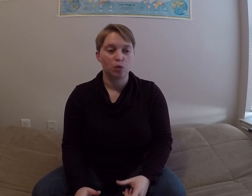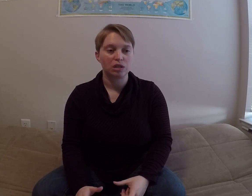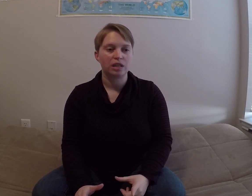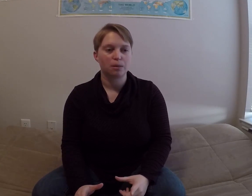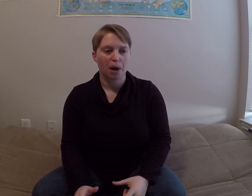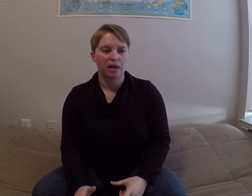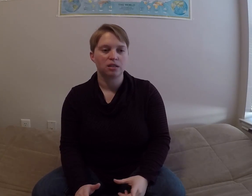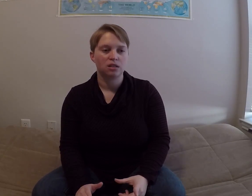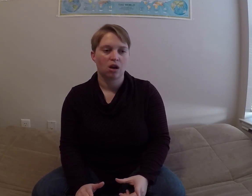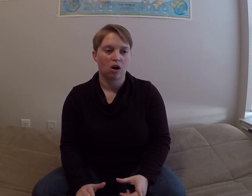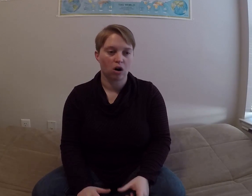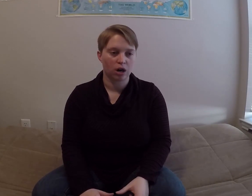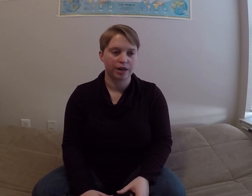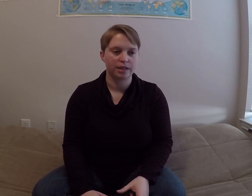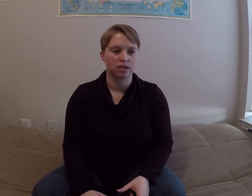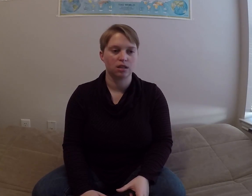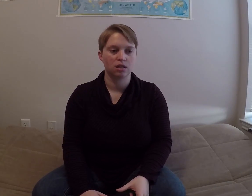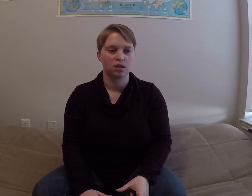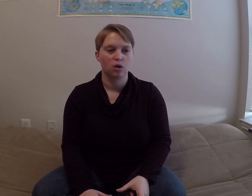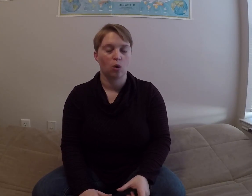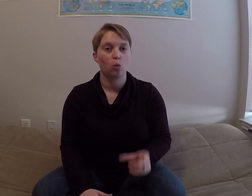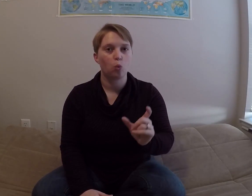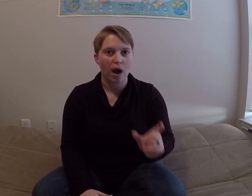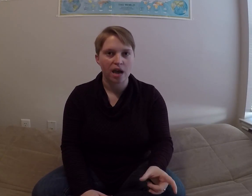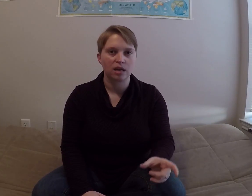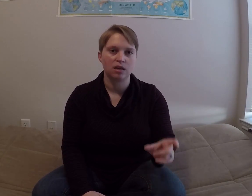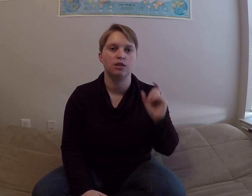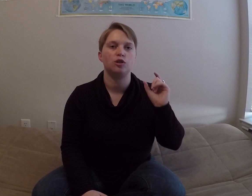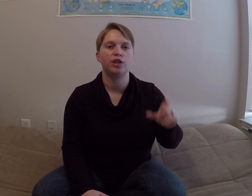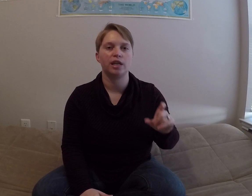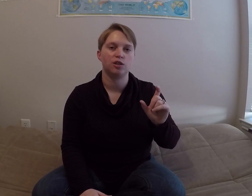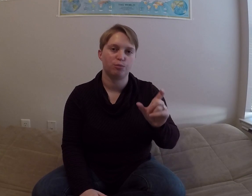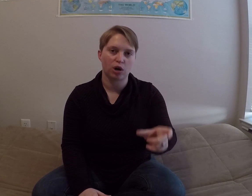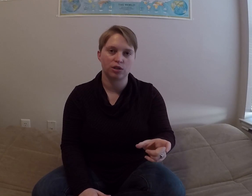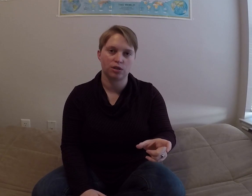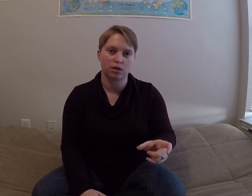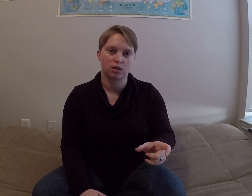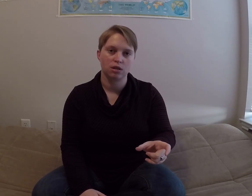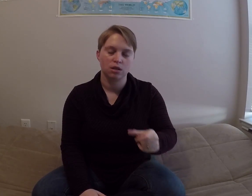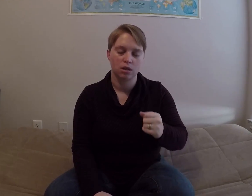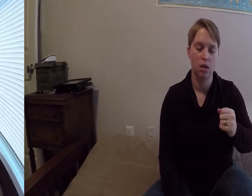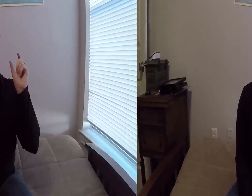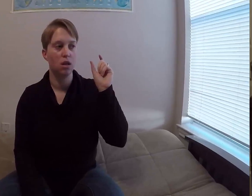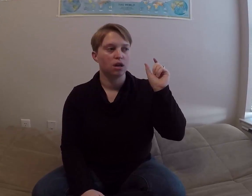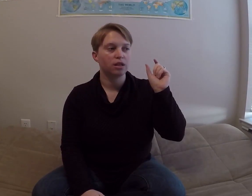really depends on when you get your processor.